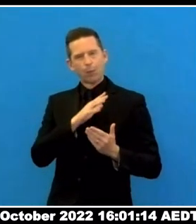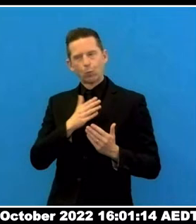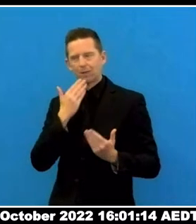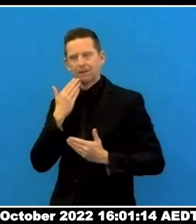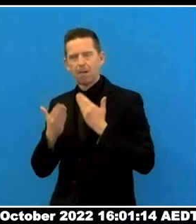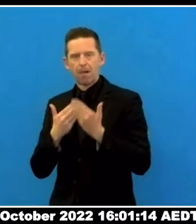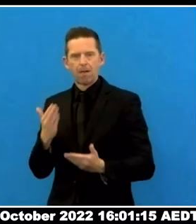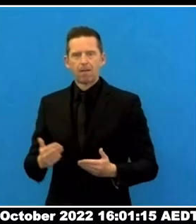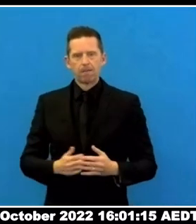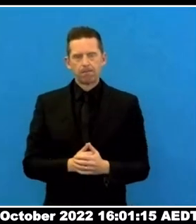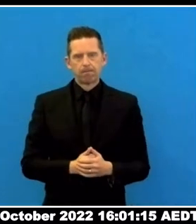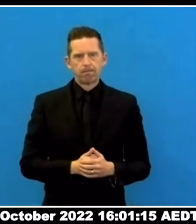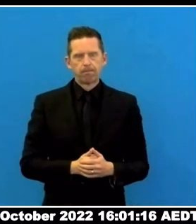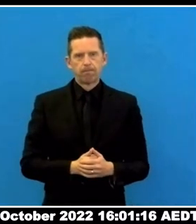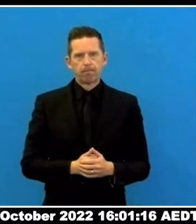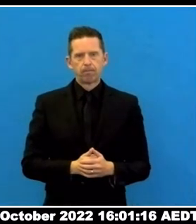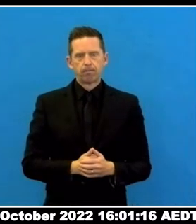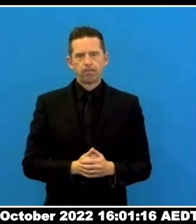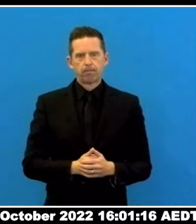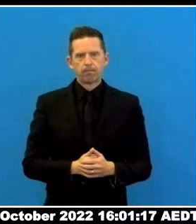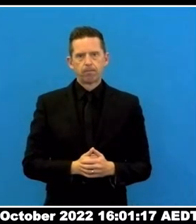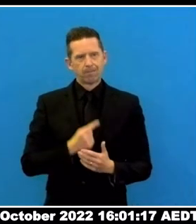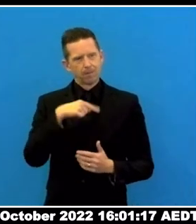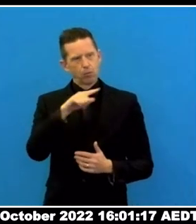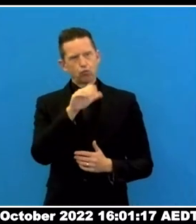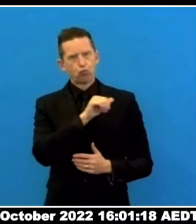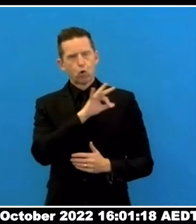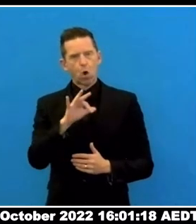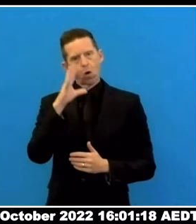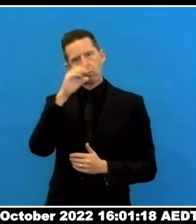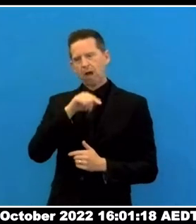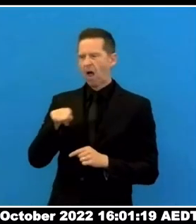They don't assume the person who understands or knows